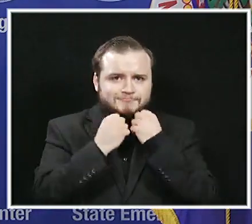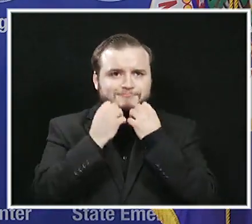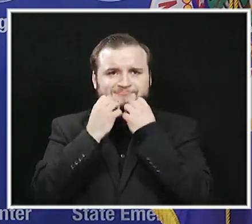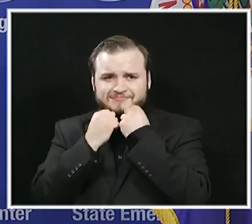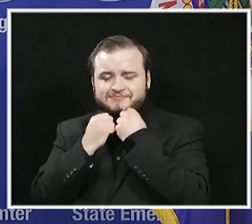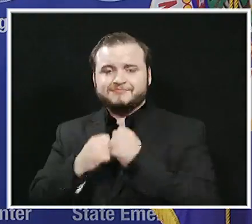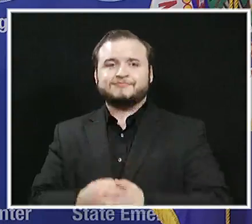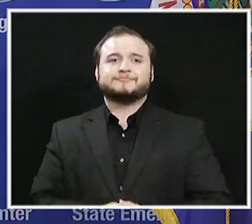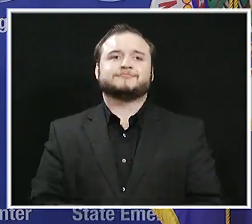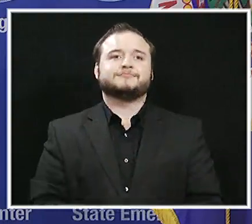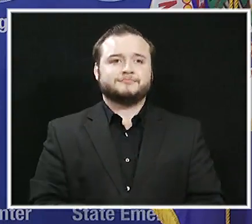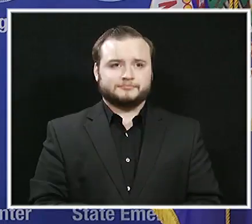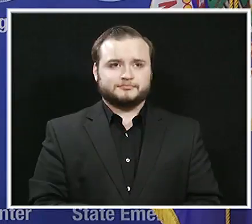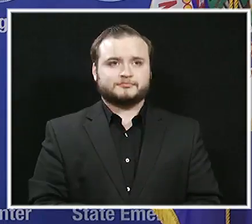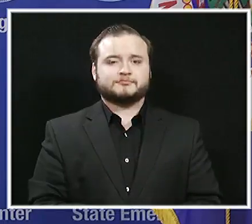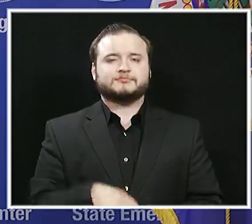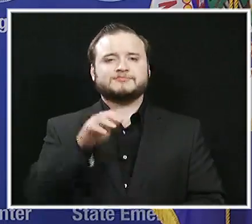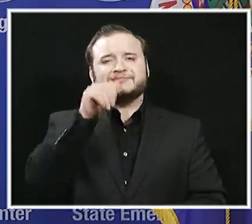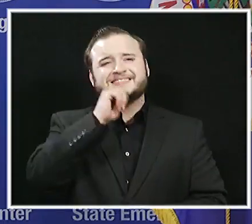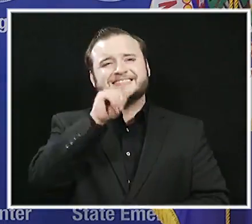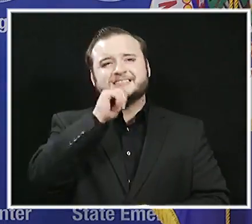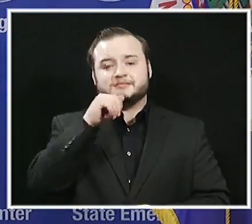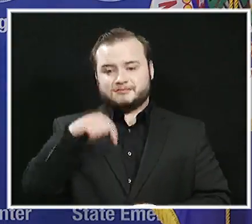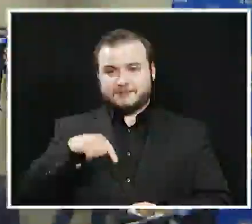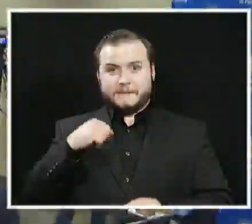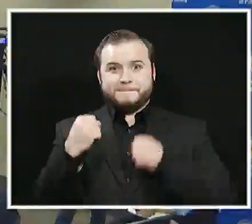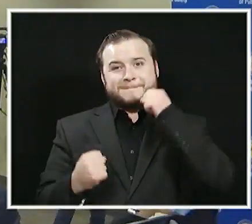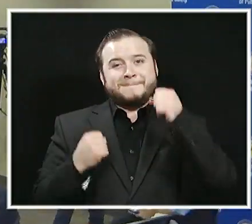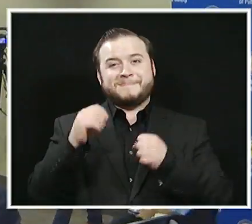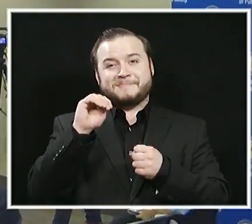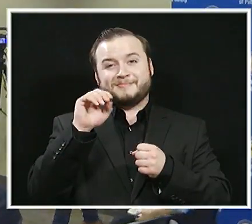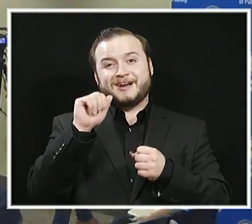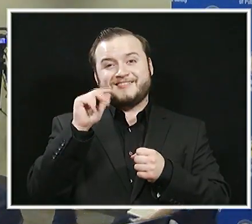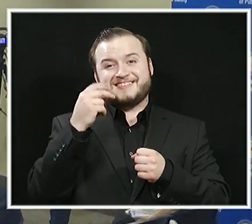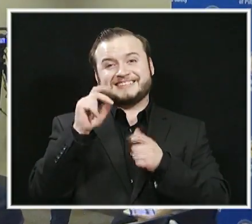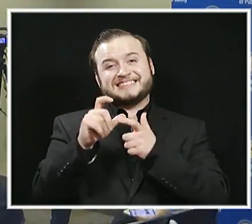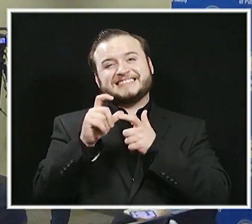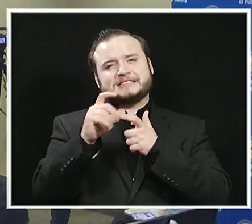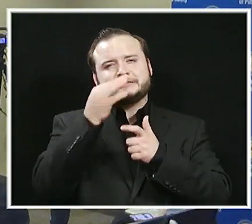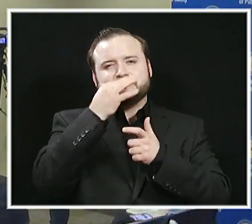tradition on many, many thing that's Minnesota has always done. Let's grind it out these last